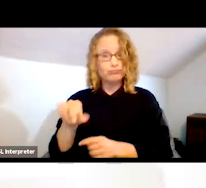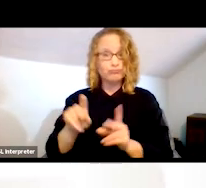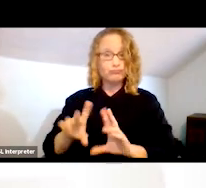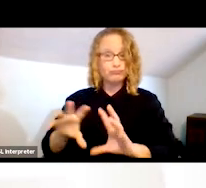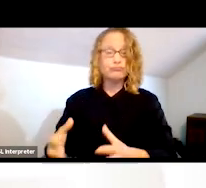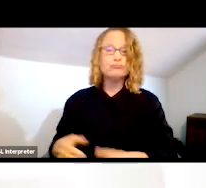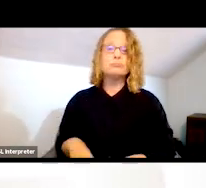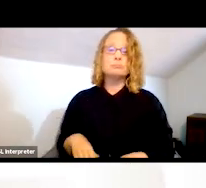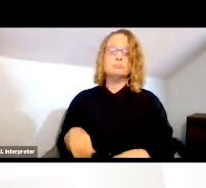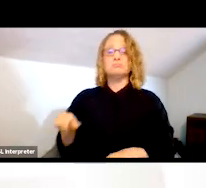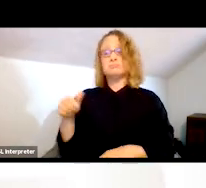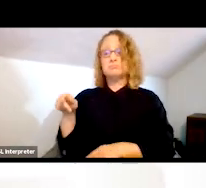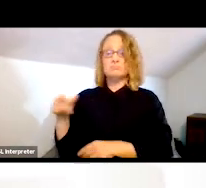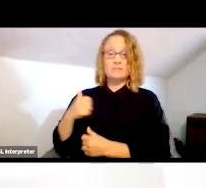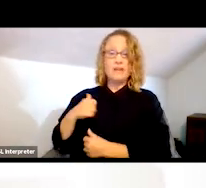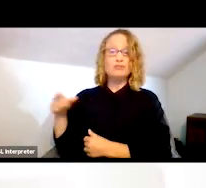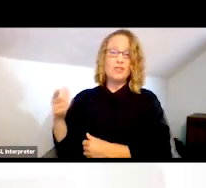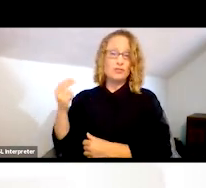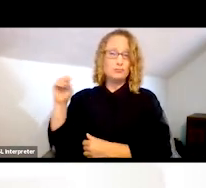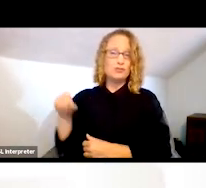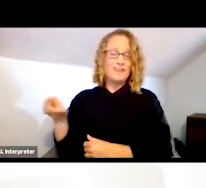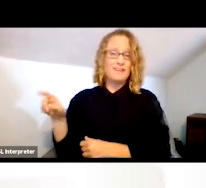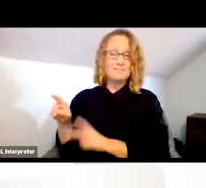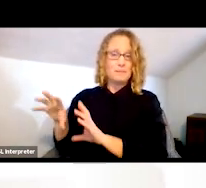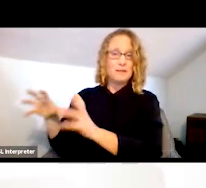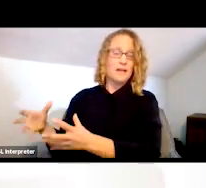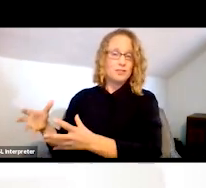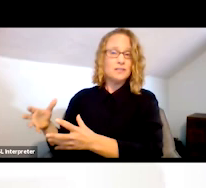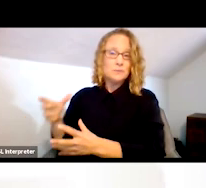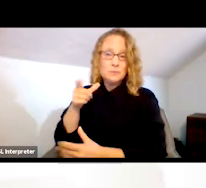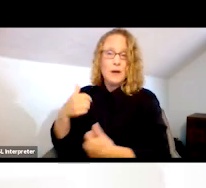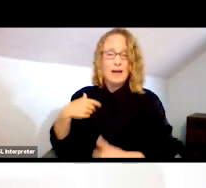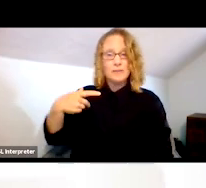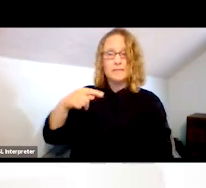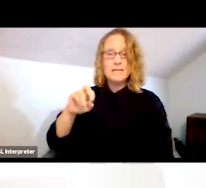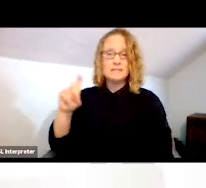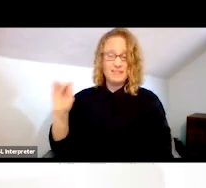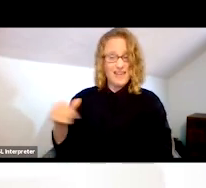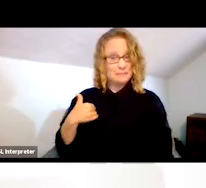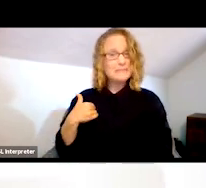I was that 10% of veteran that made up the 10% of homelessness.